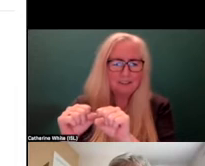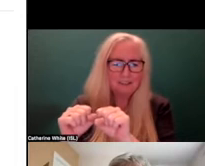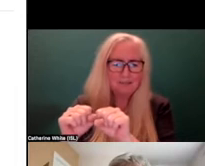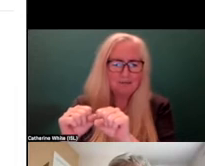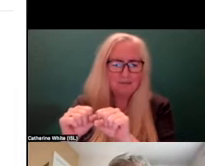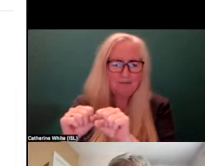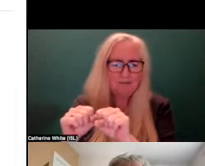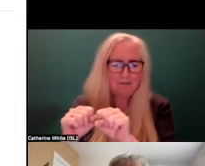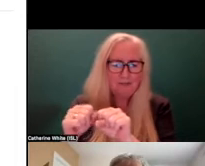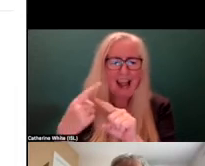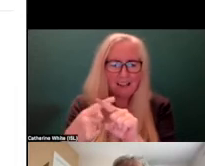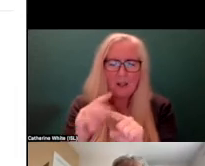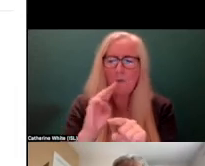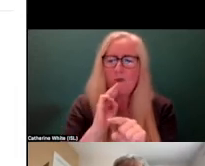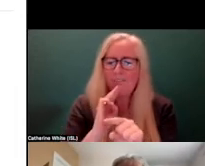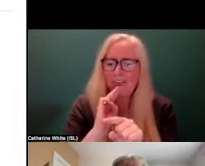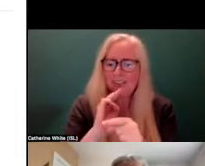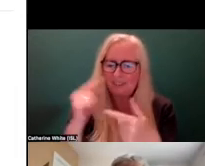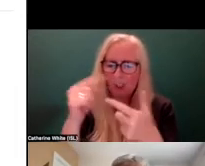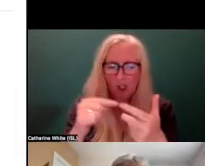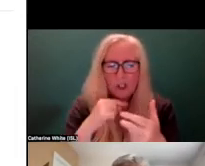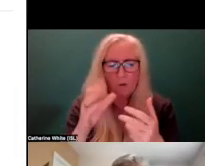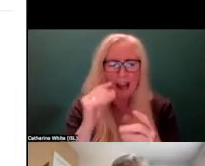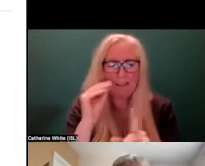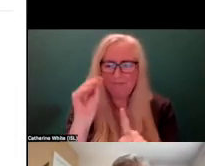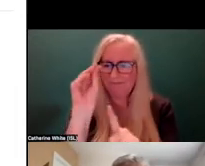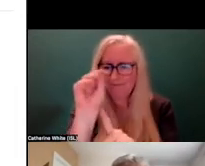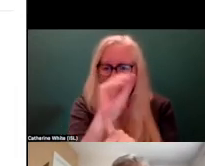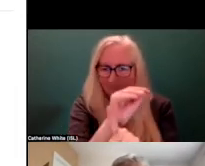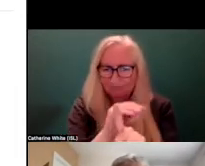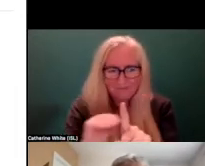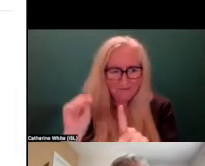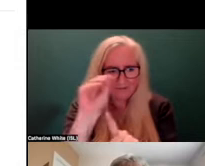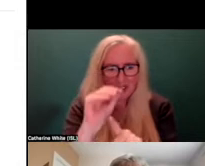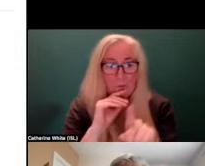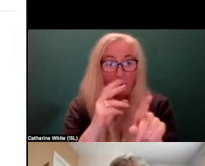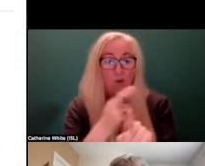further into private provision. So we have kind of these layers of the onion.